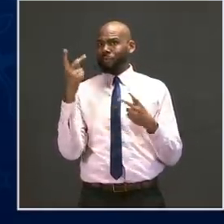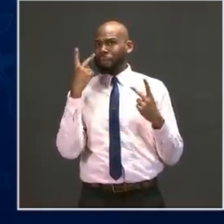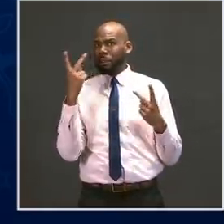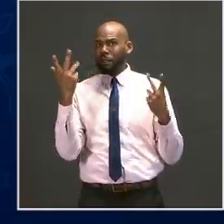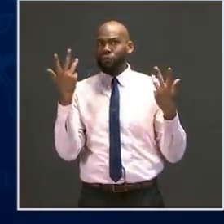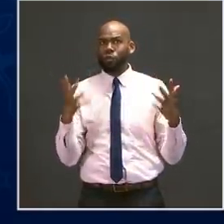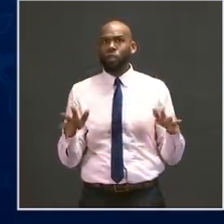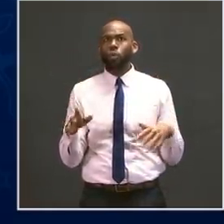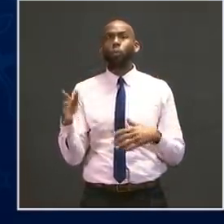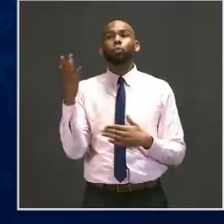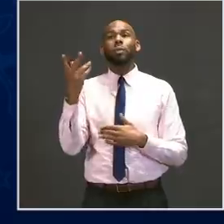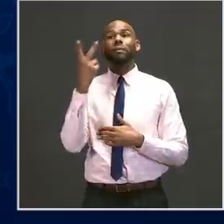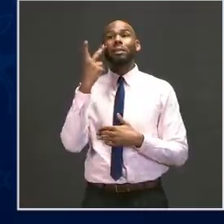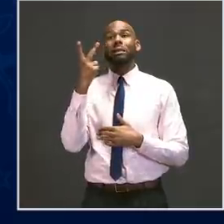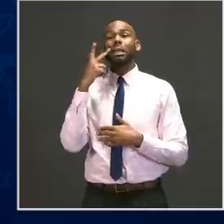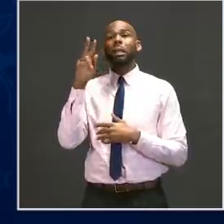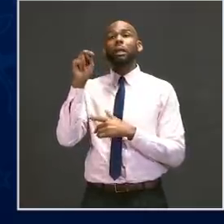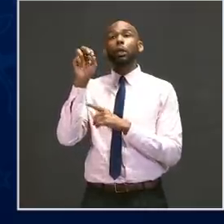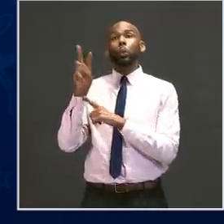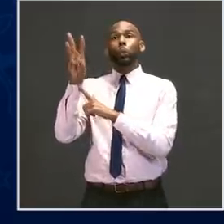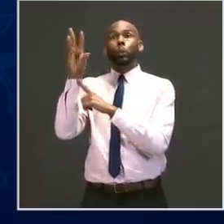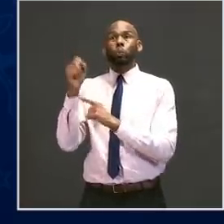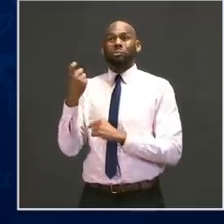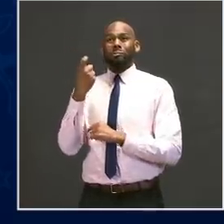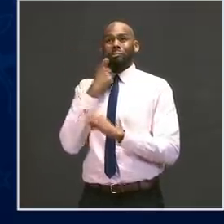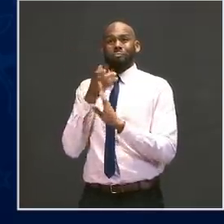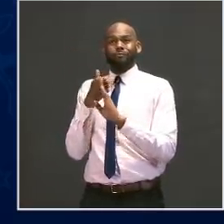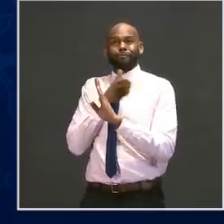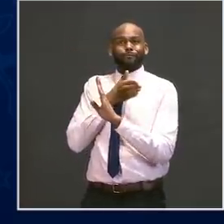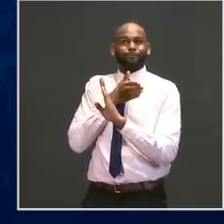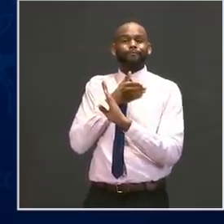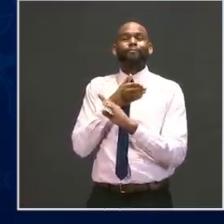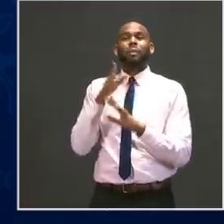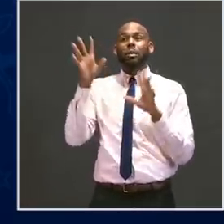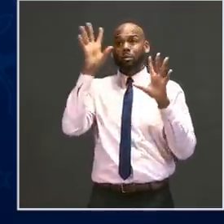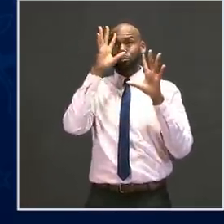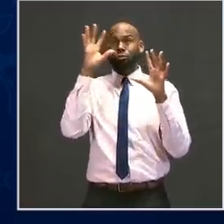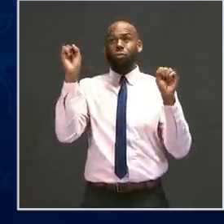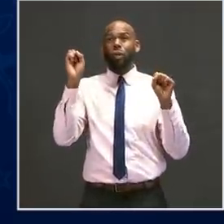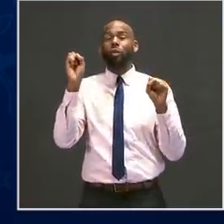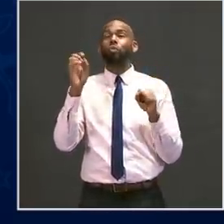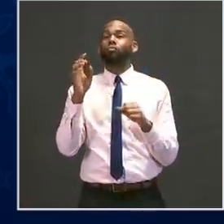You may have seen the news that went out right before the briefing and the President also talked about yesterday.